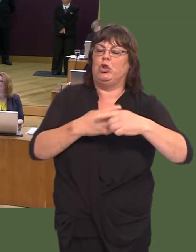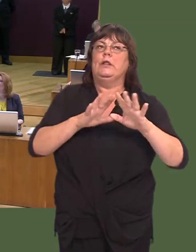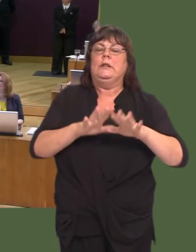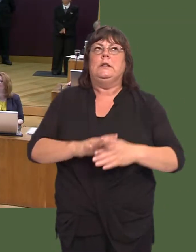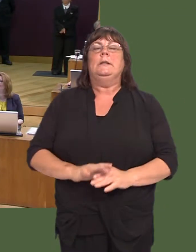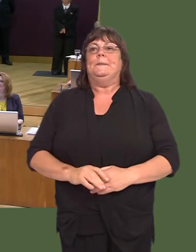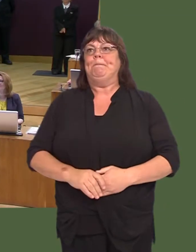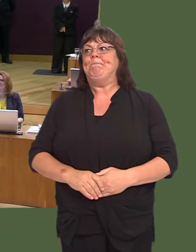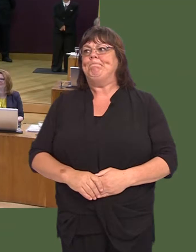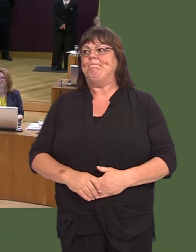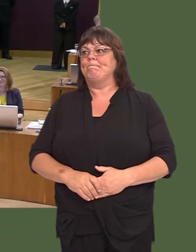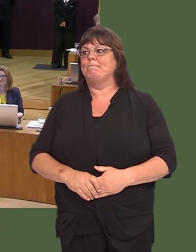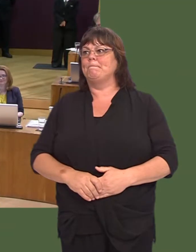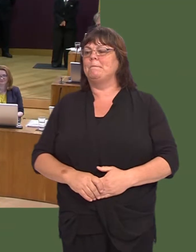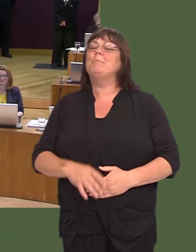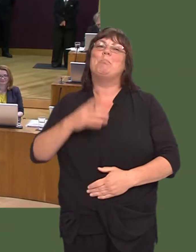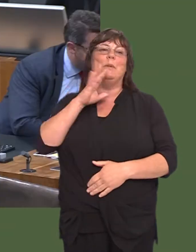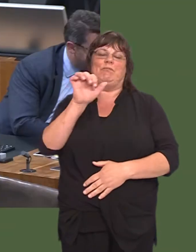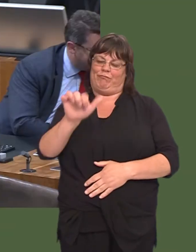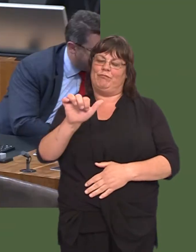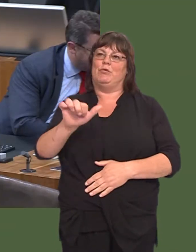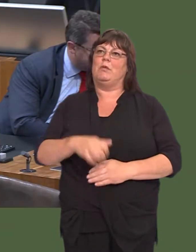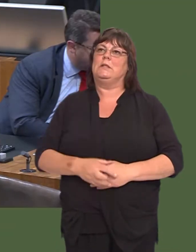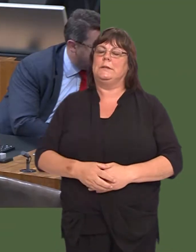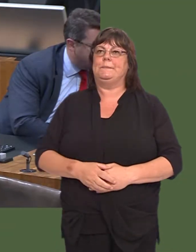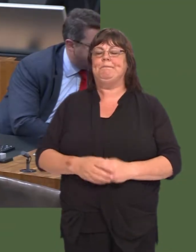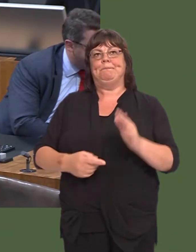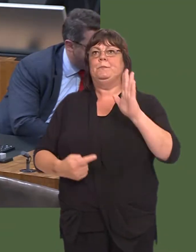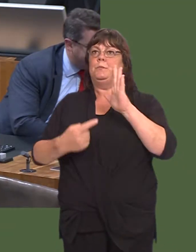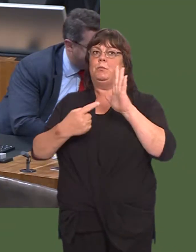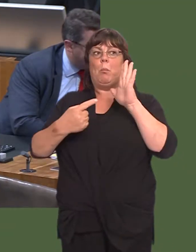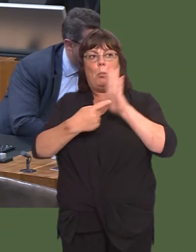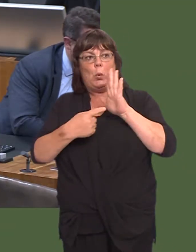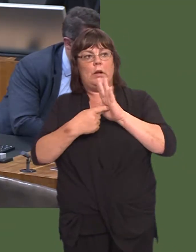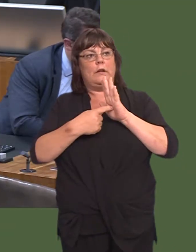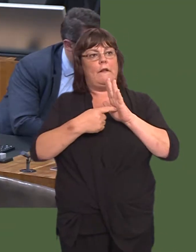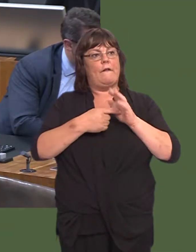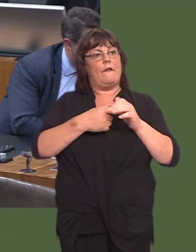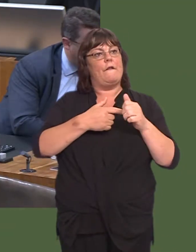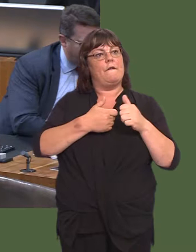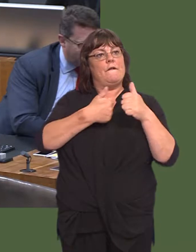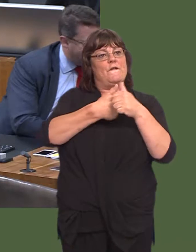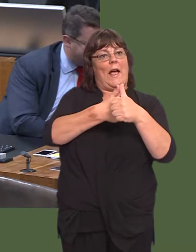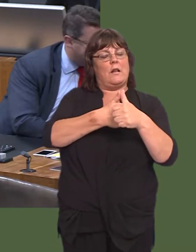Carwyn Jones: But he is right that it is hugely important that fans are given the opportunity to own their clubs.